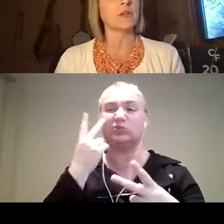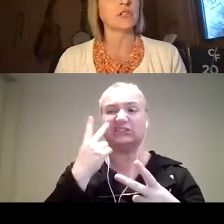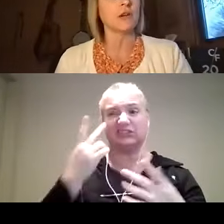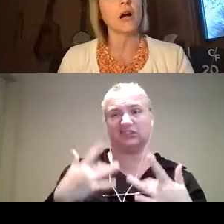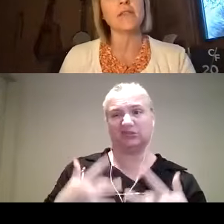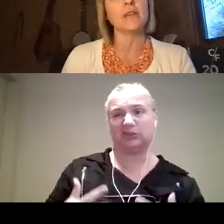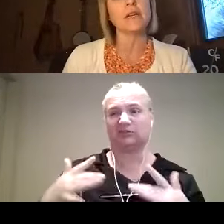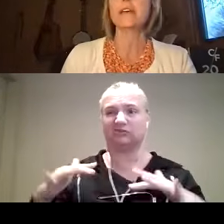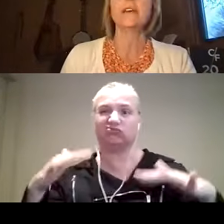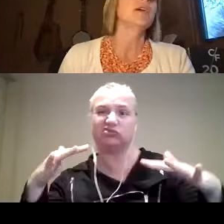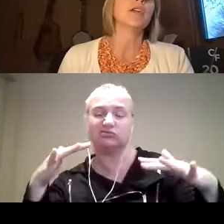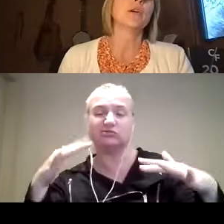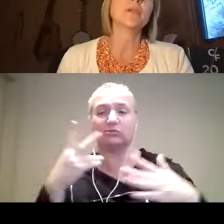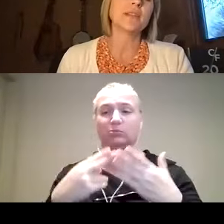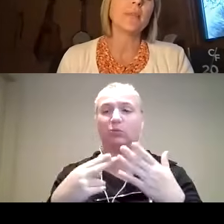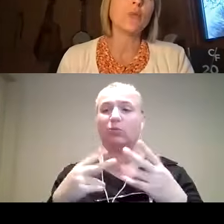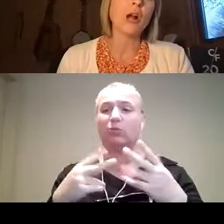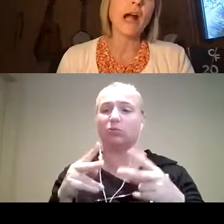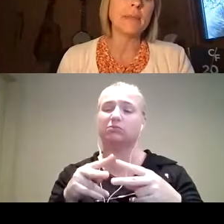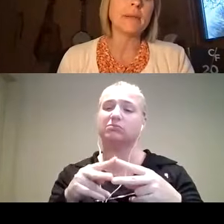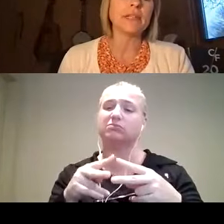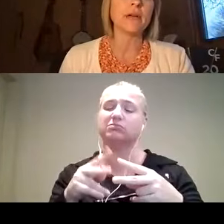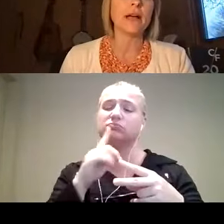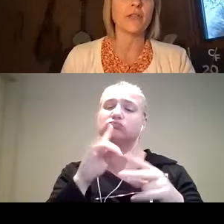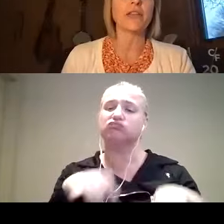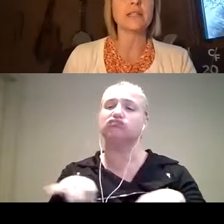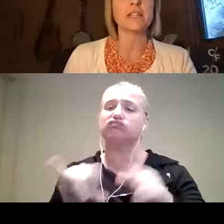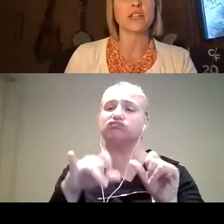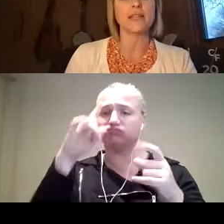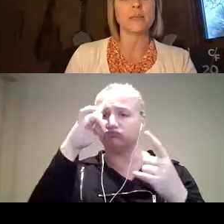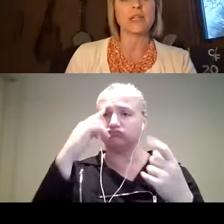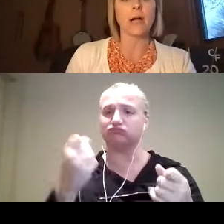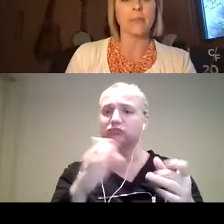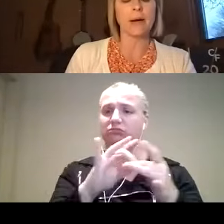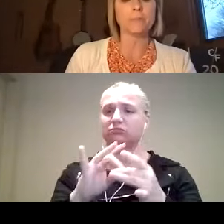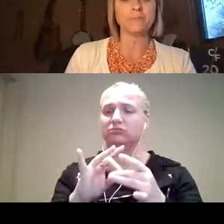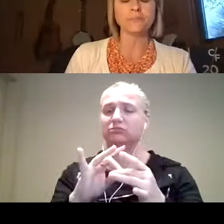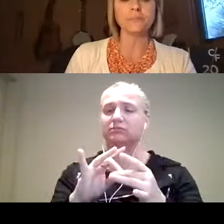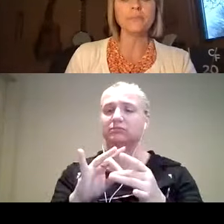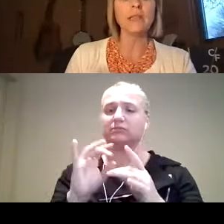which are often some of the more common mental health conditions that we talk about